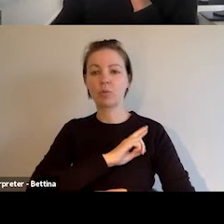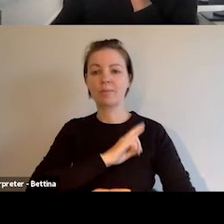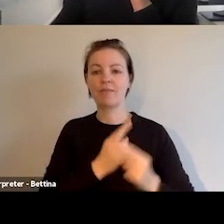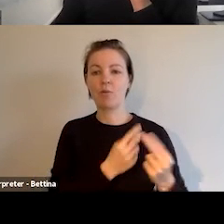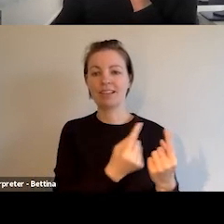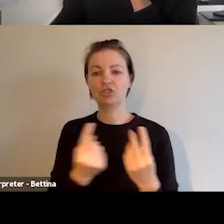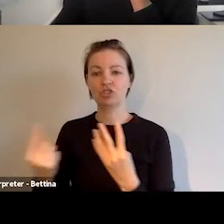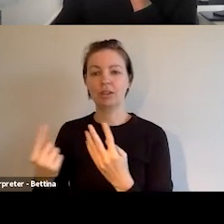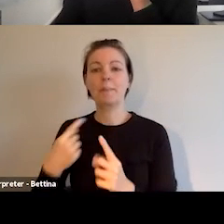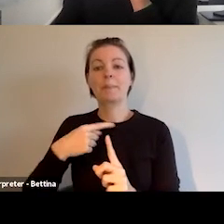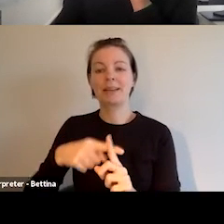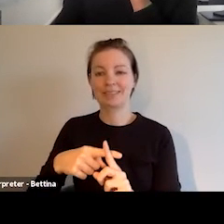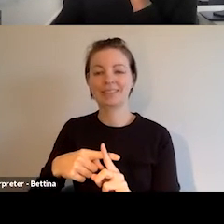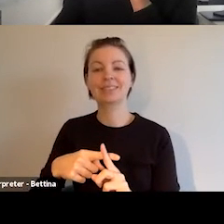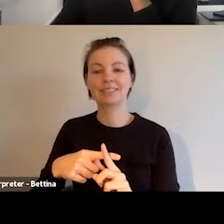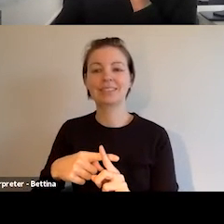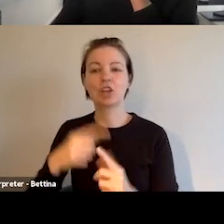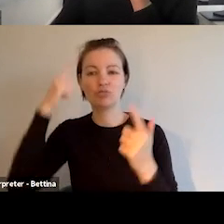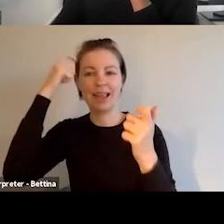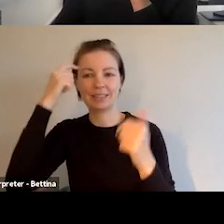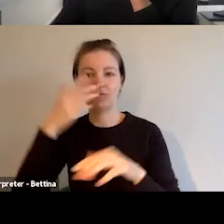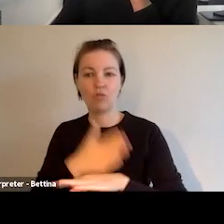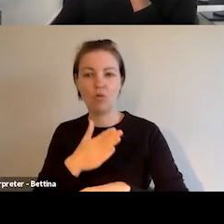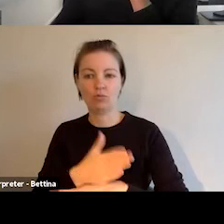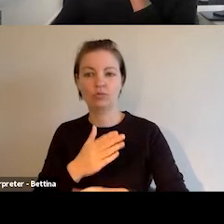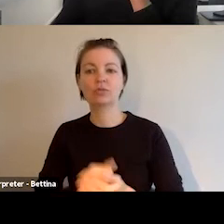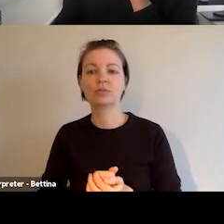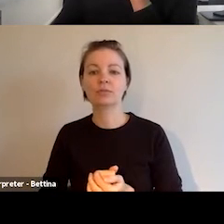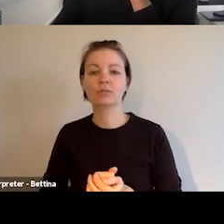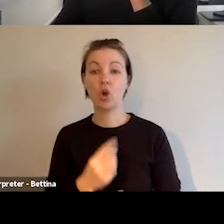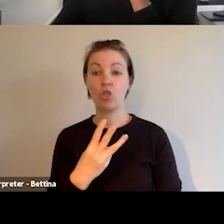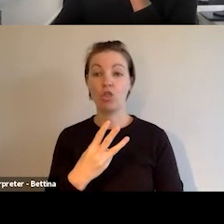Is with the logic of 30 students , there is students